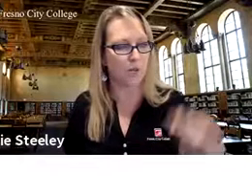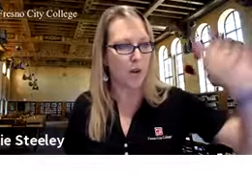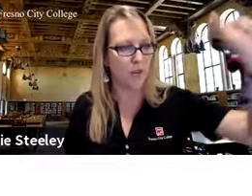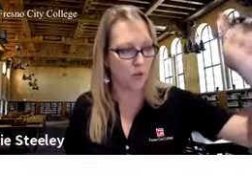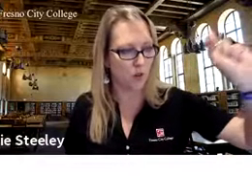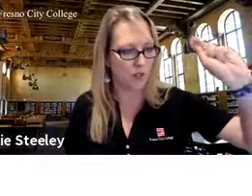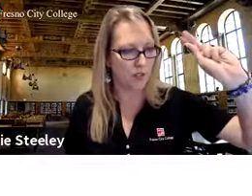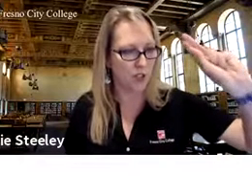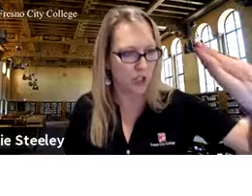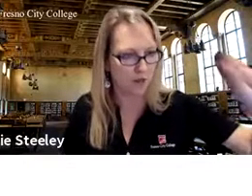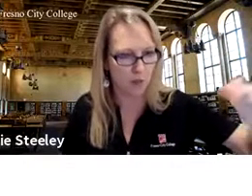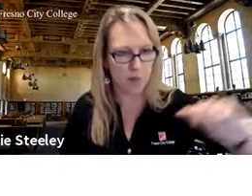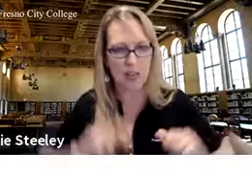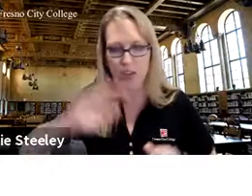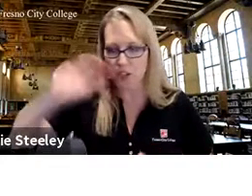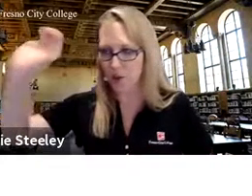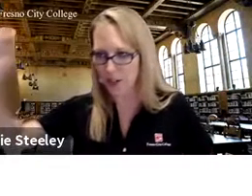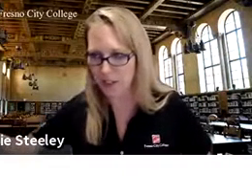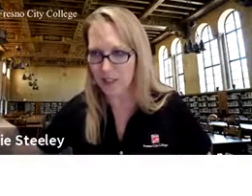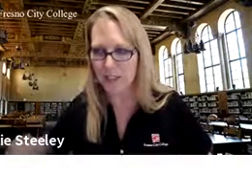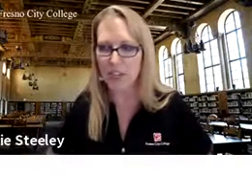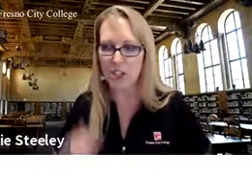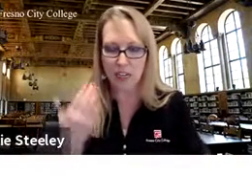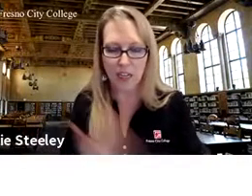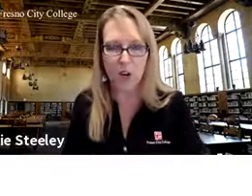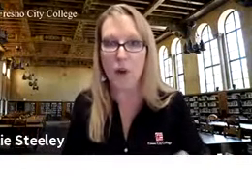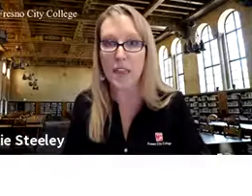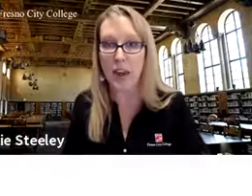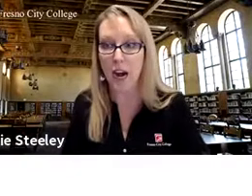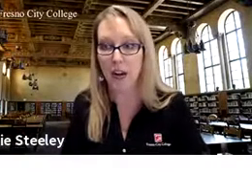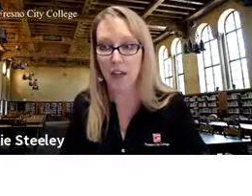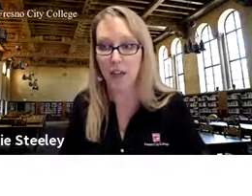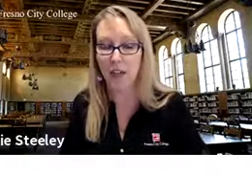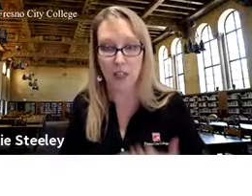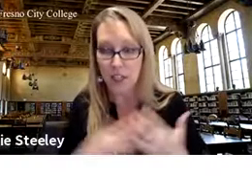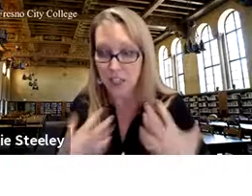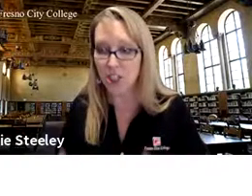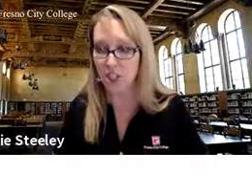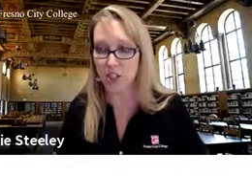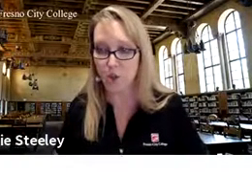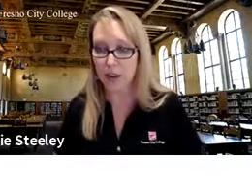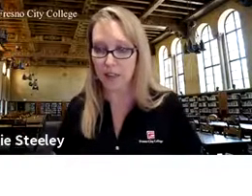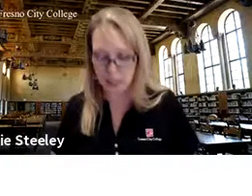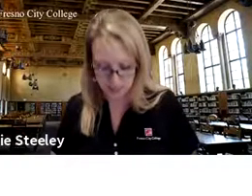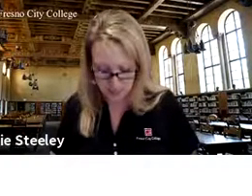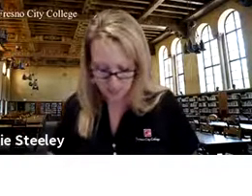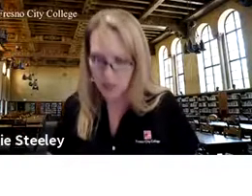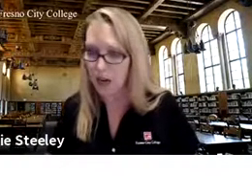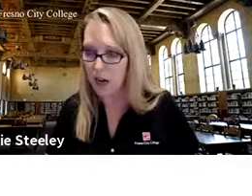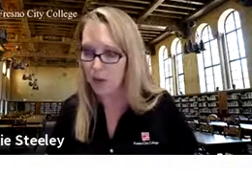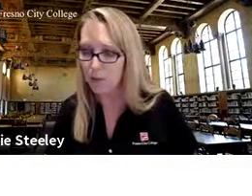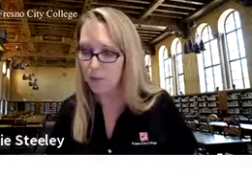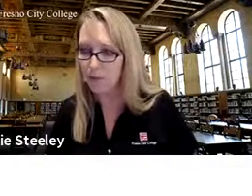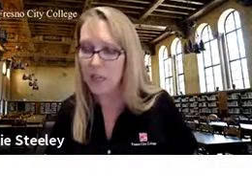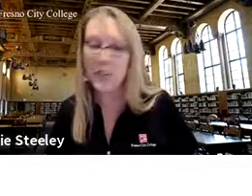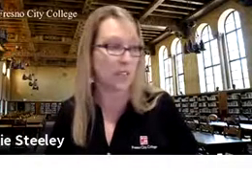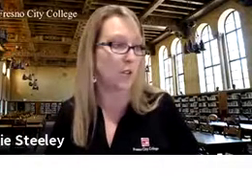modules and searching for the page and going to the discussion, they can go right there. And they can get just directly. And yes, you